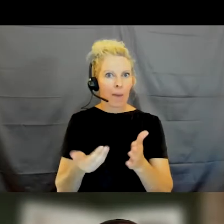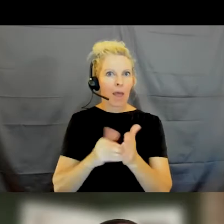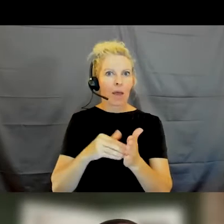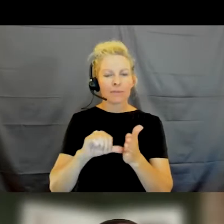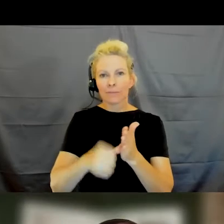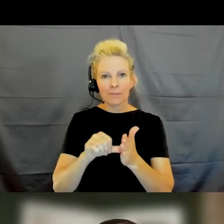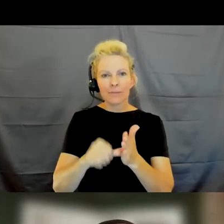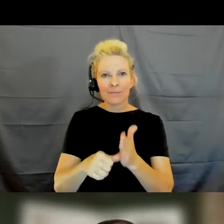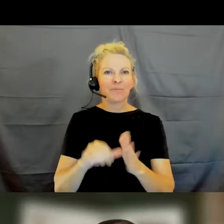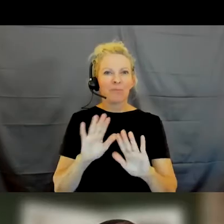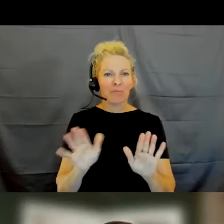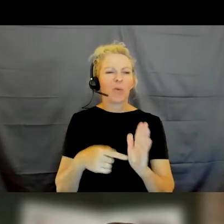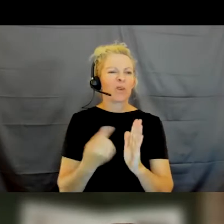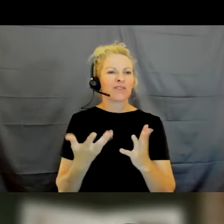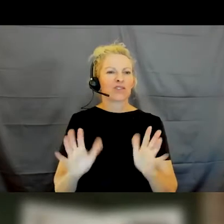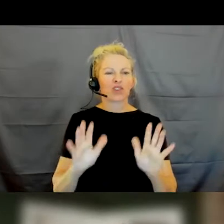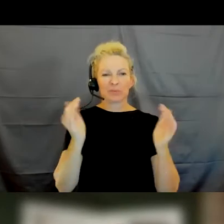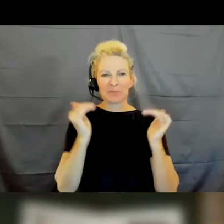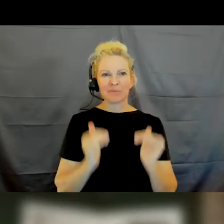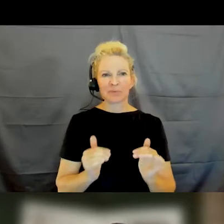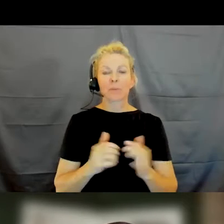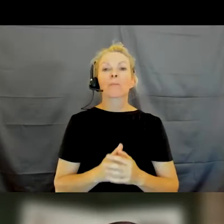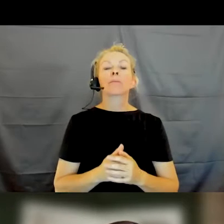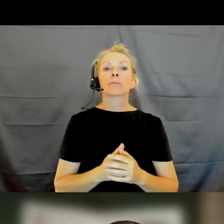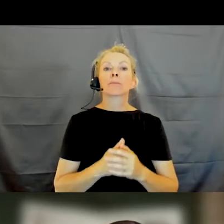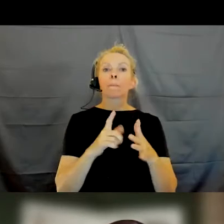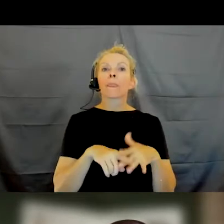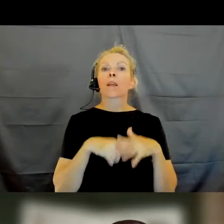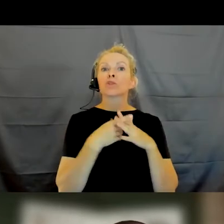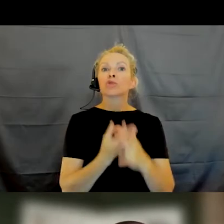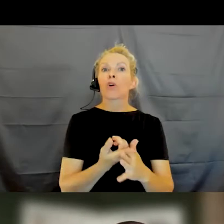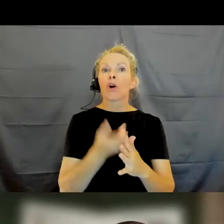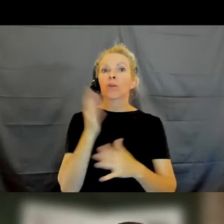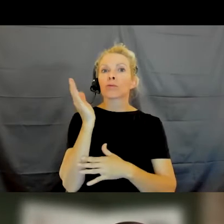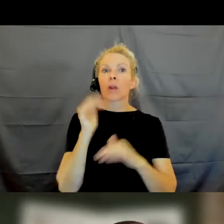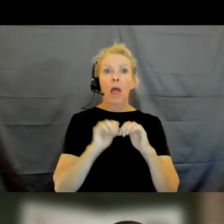if I can be on the right screen. I wanted to start with setting some intentions for what we are going